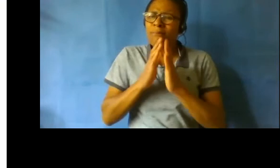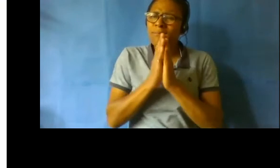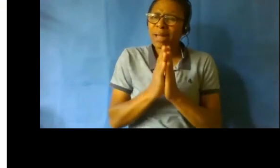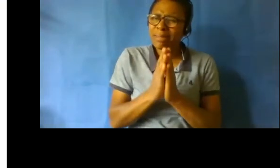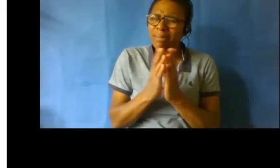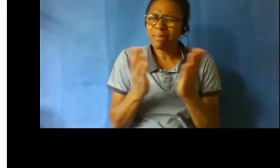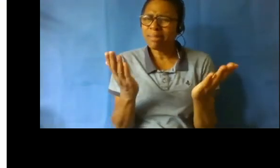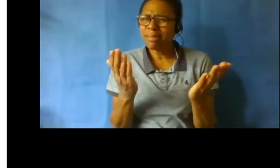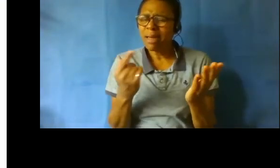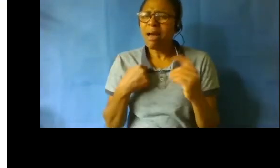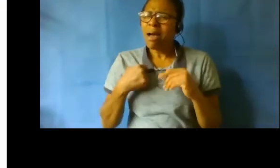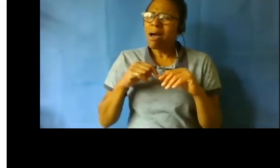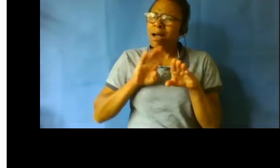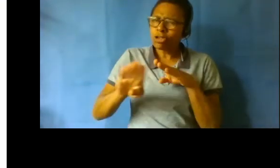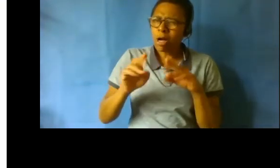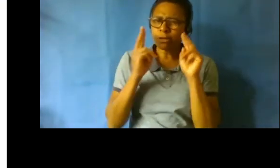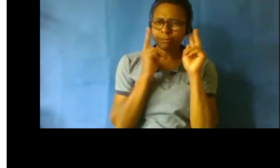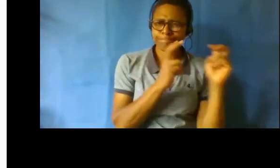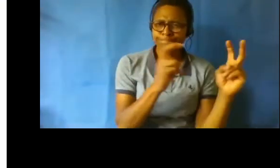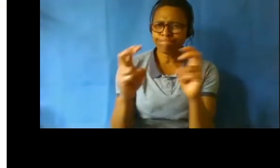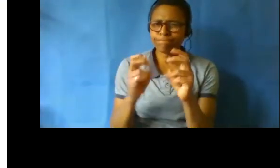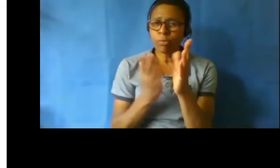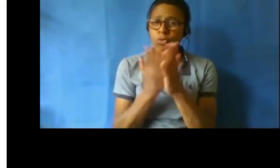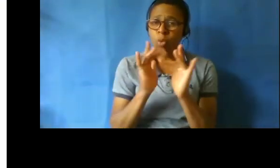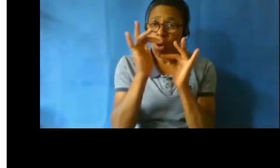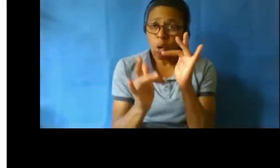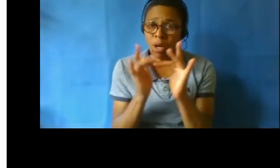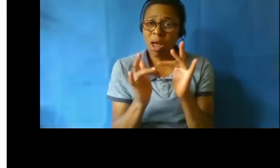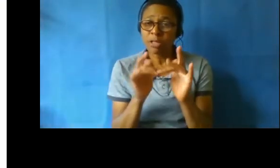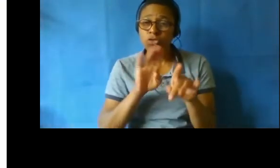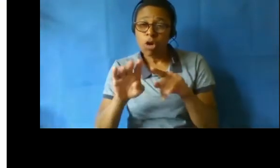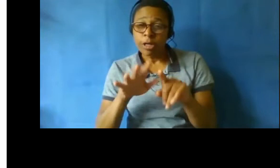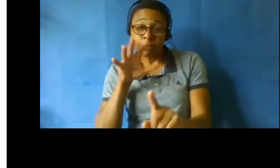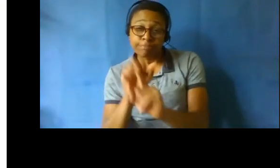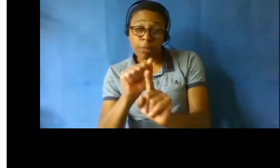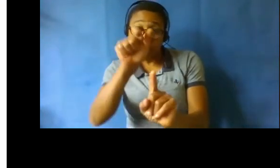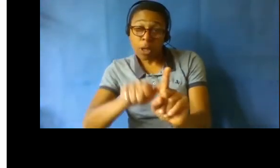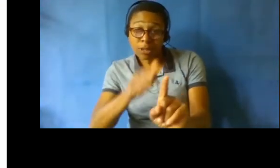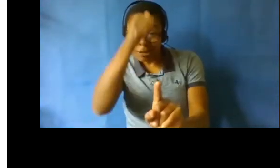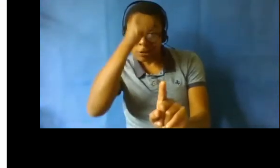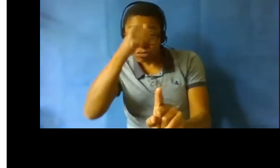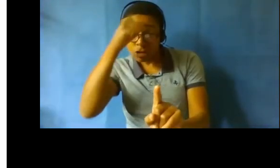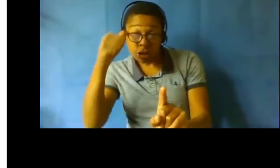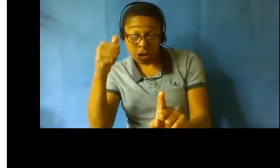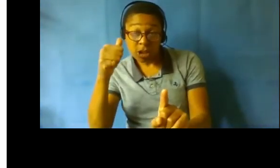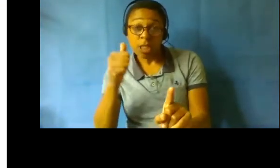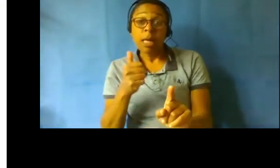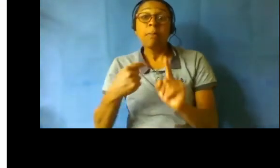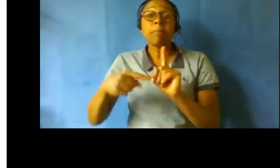find someone who's black and Christian and going through the same struggles but people aren't always super open about it I was searching for that assurance that